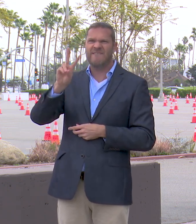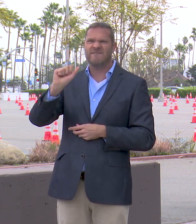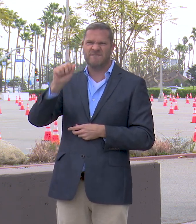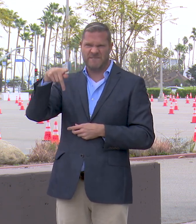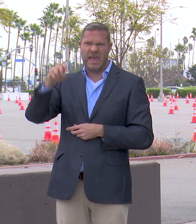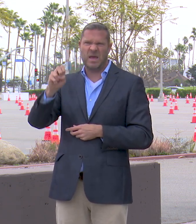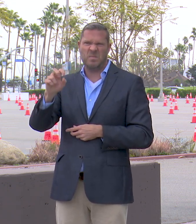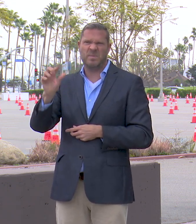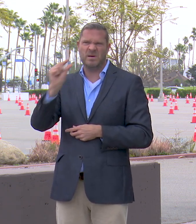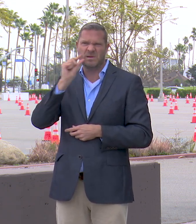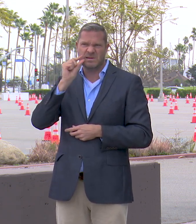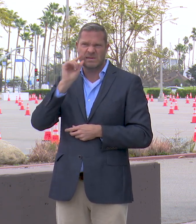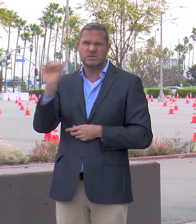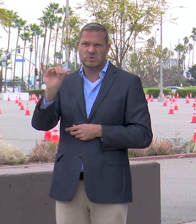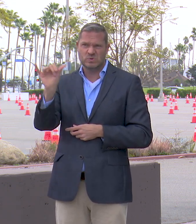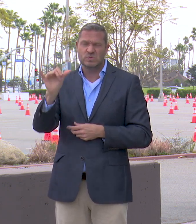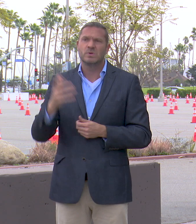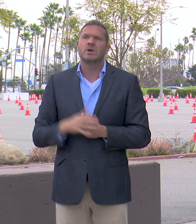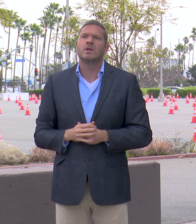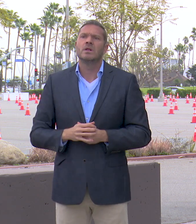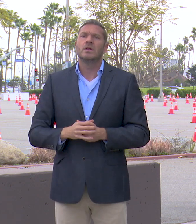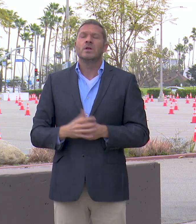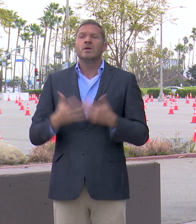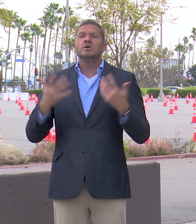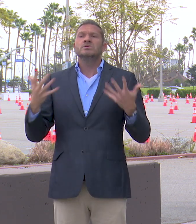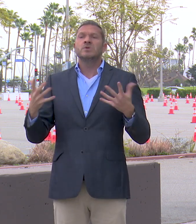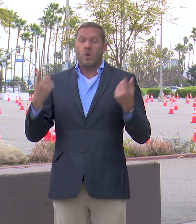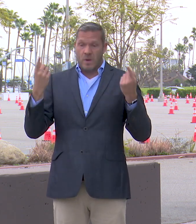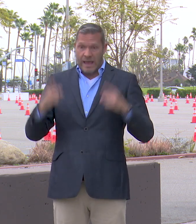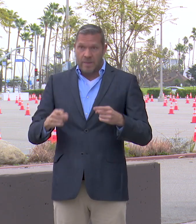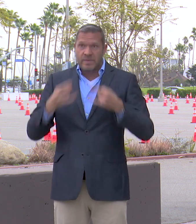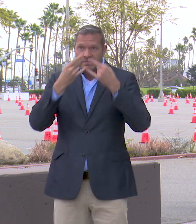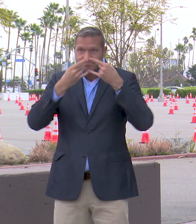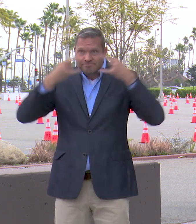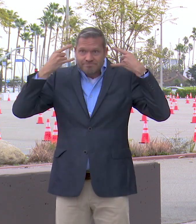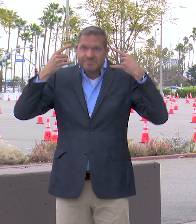So when you wear your face covering, practice physical distancing, and gather only with